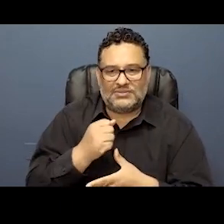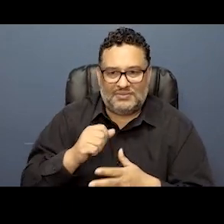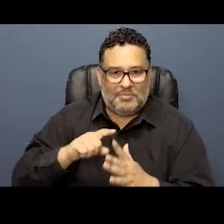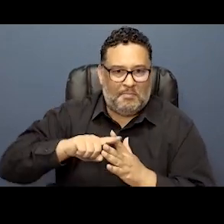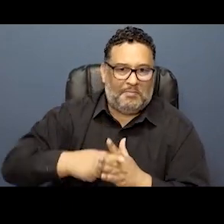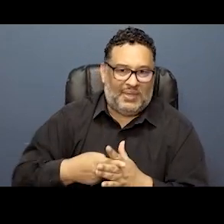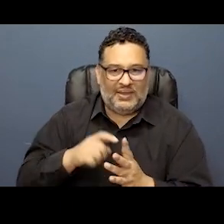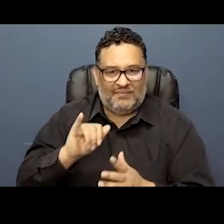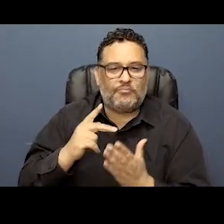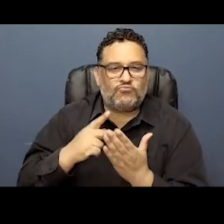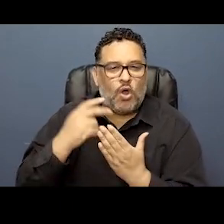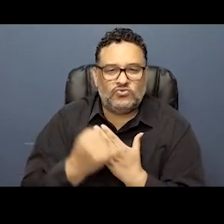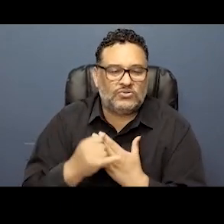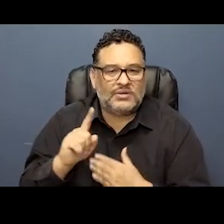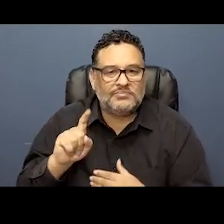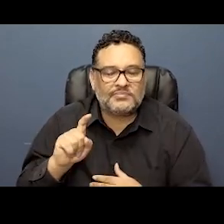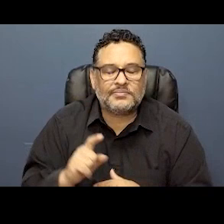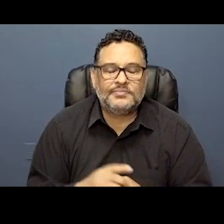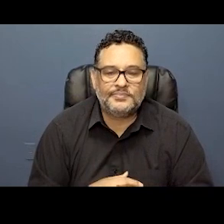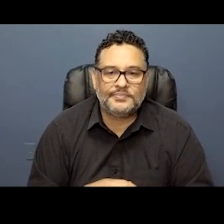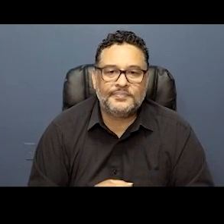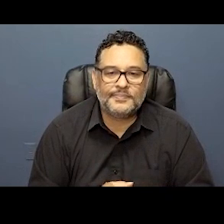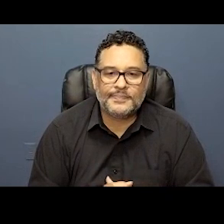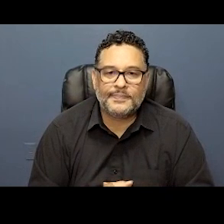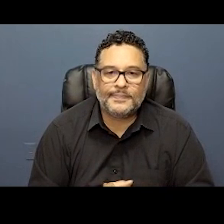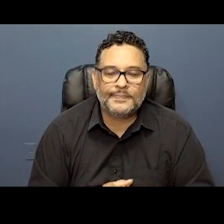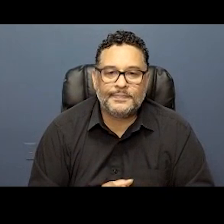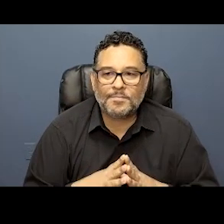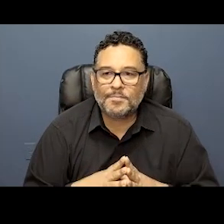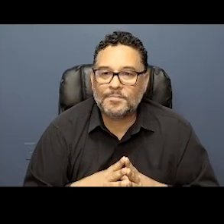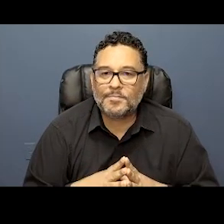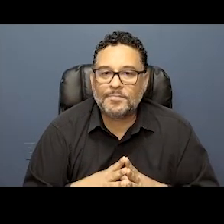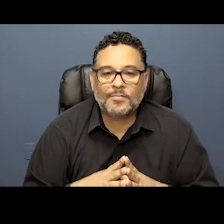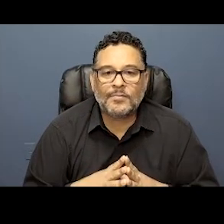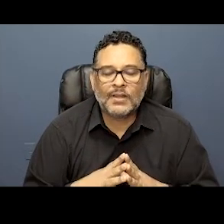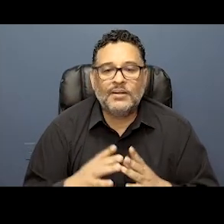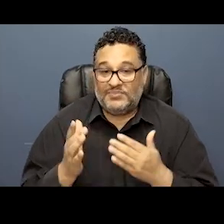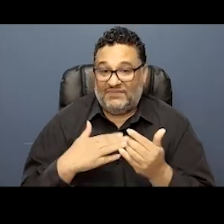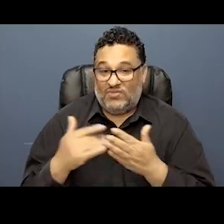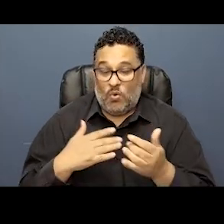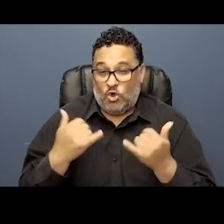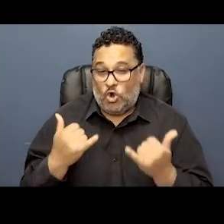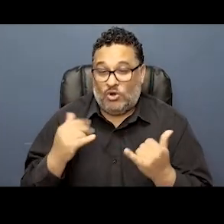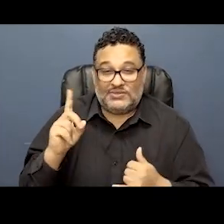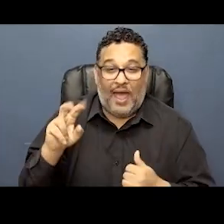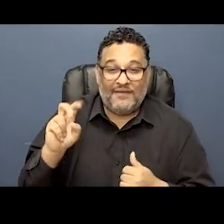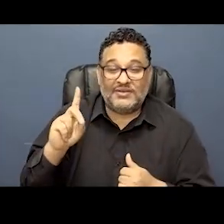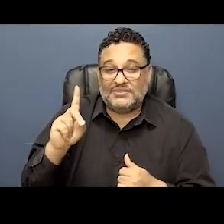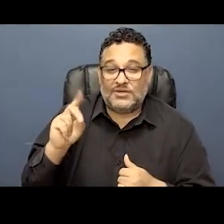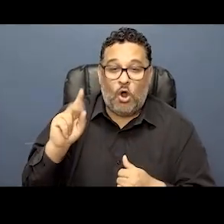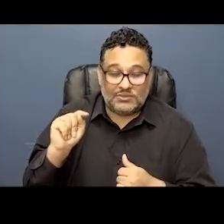prioritized from the start of the project? [Dr. Smith] Although the current DIVE-VRT program